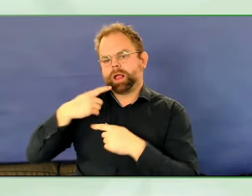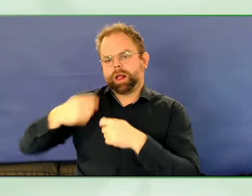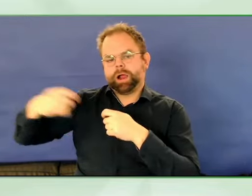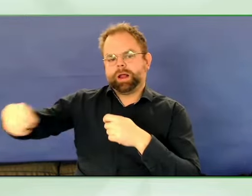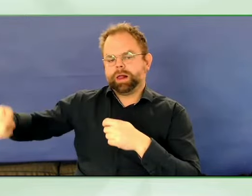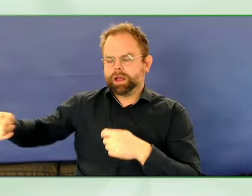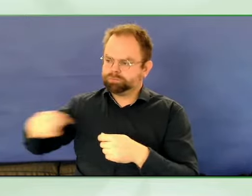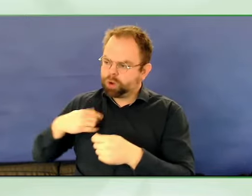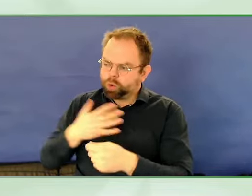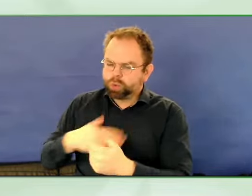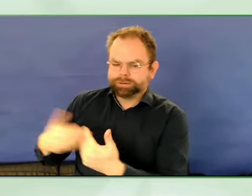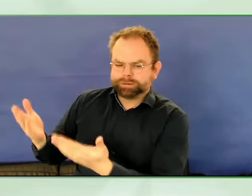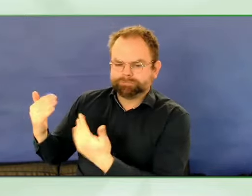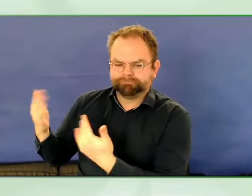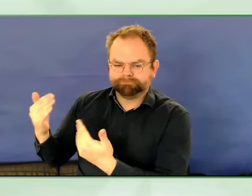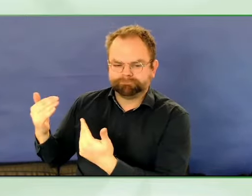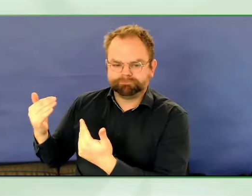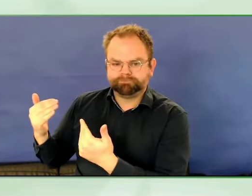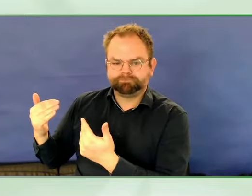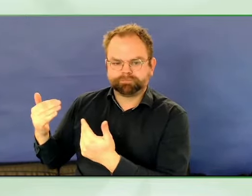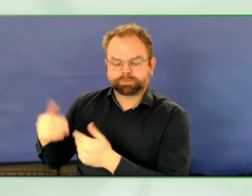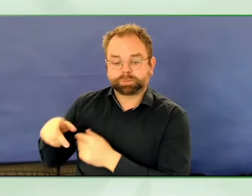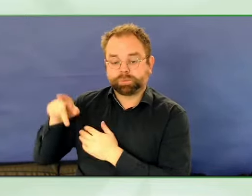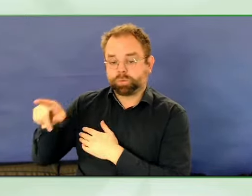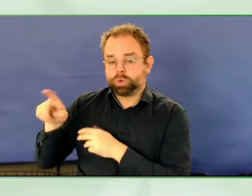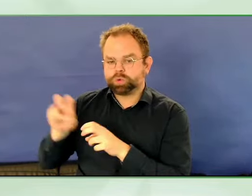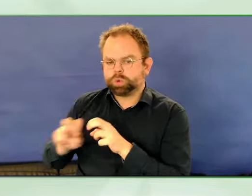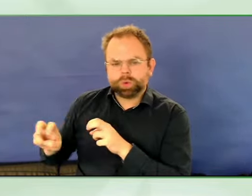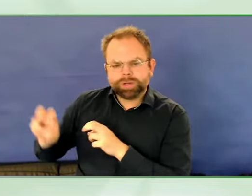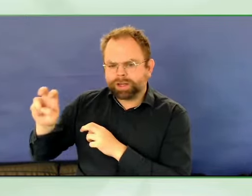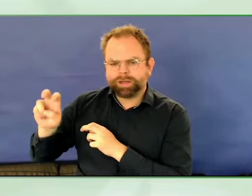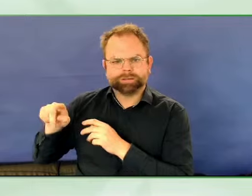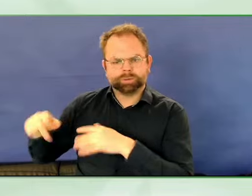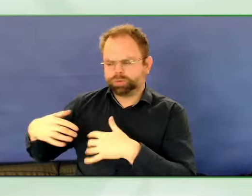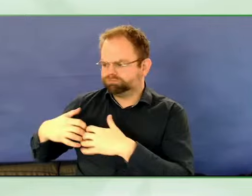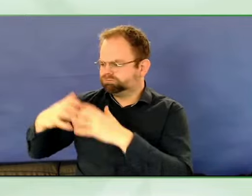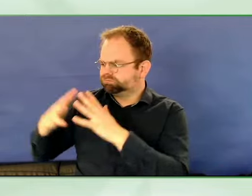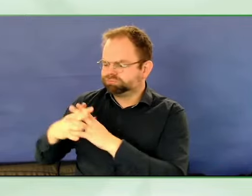the WeDress Collective I was really surprised that no one had done this before.